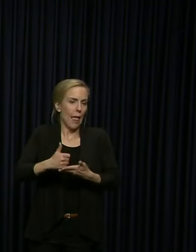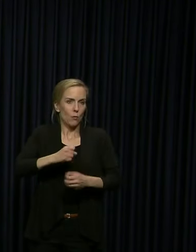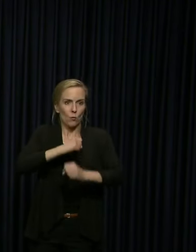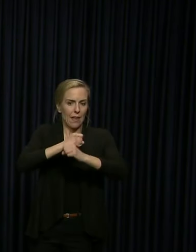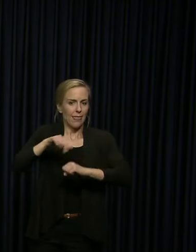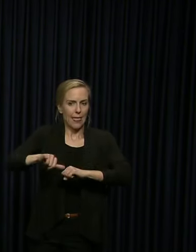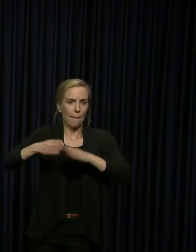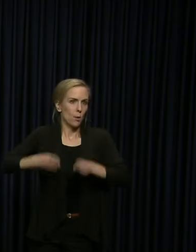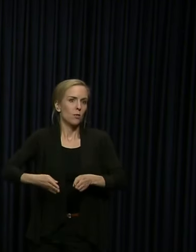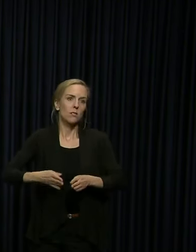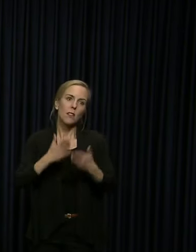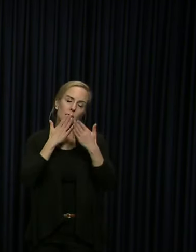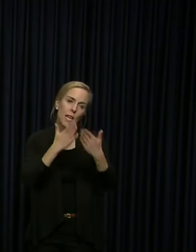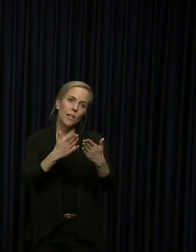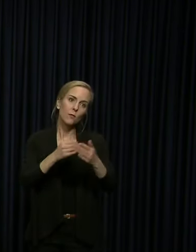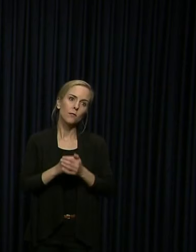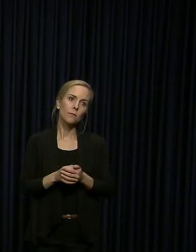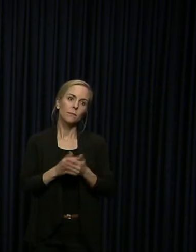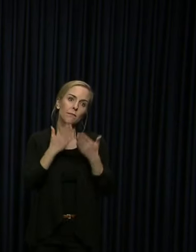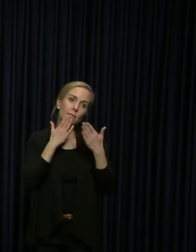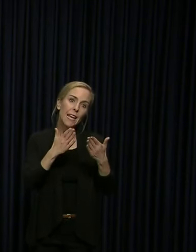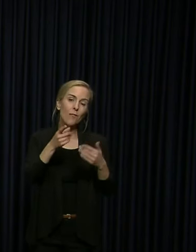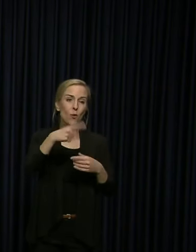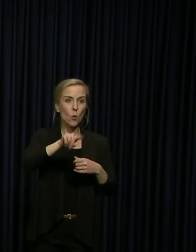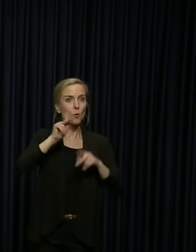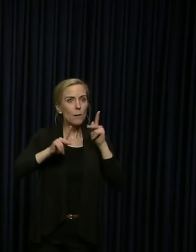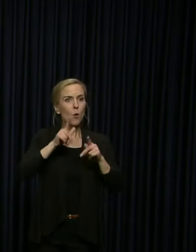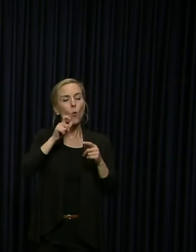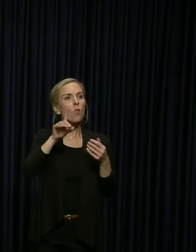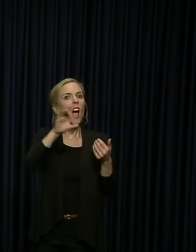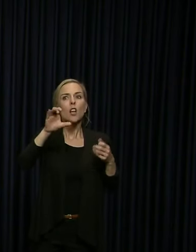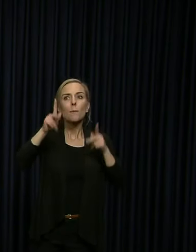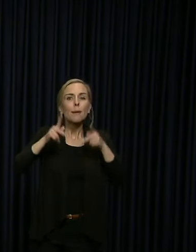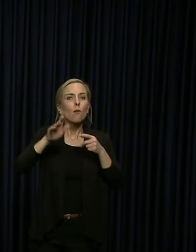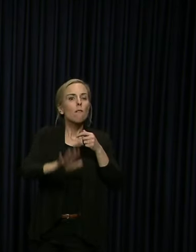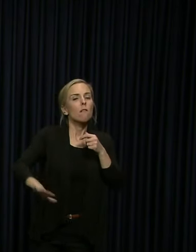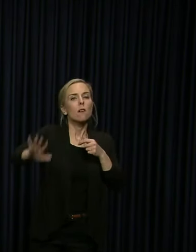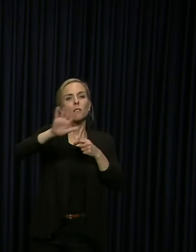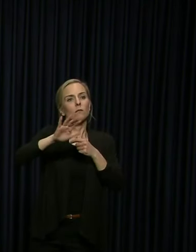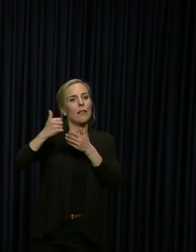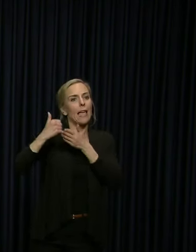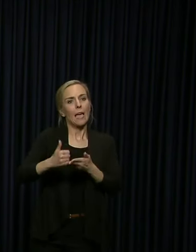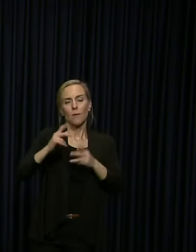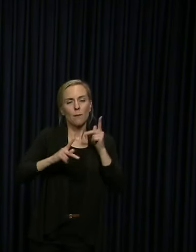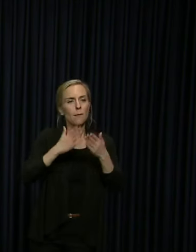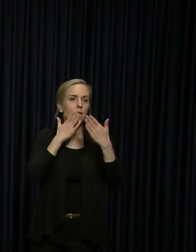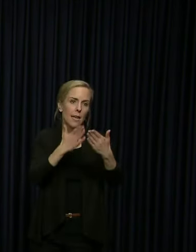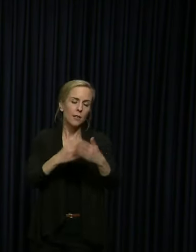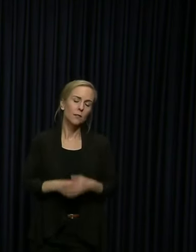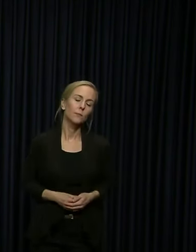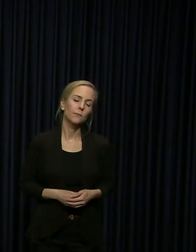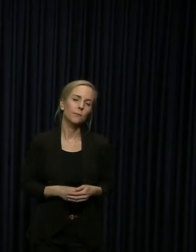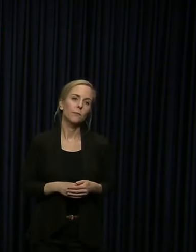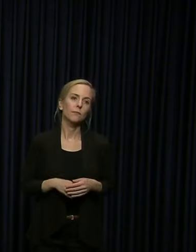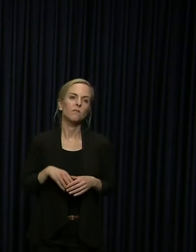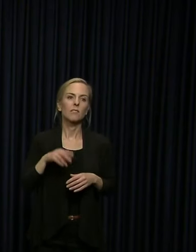ANYONE EVERYWHERE. BUT I HOPE THAT COUNTY JUDGE CAN UNDERSTAND THAT WE DON'T HAVE